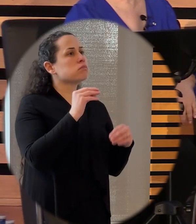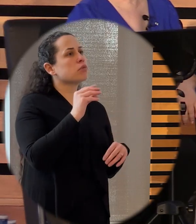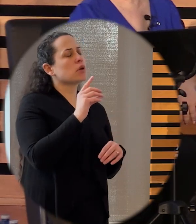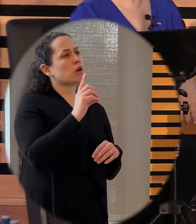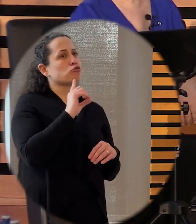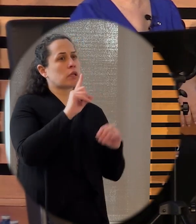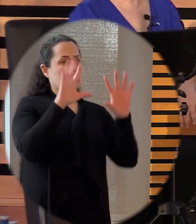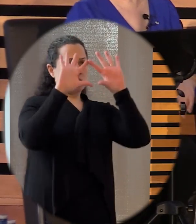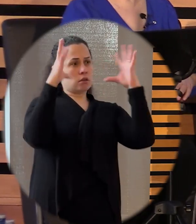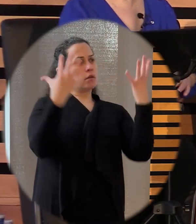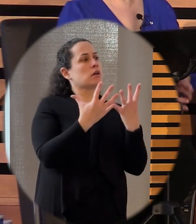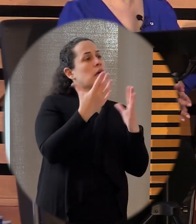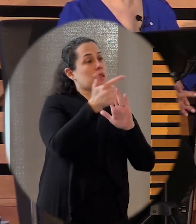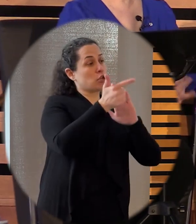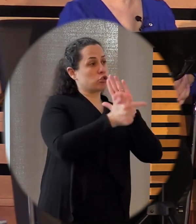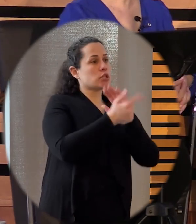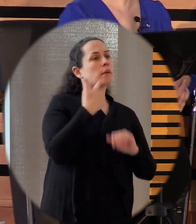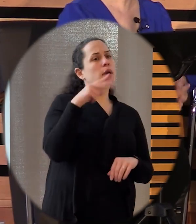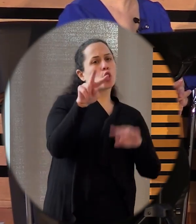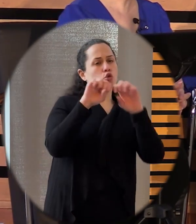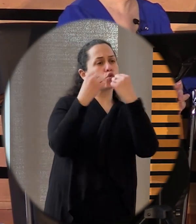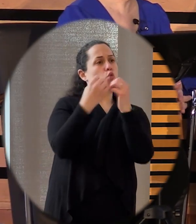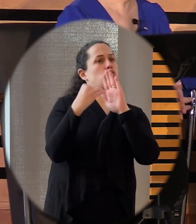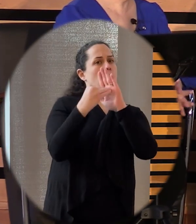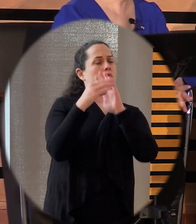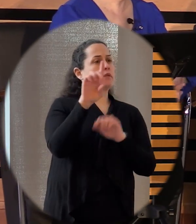The idea is that legislation looks at the social model of disability. This notion of